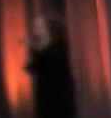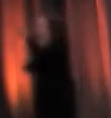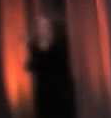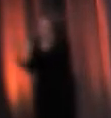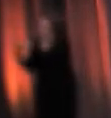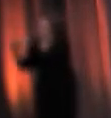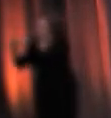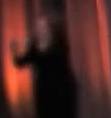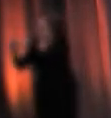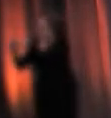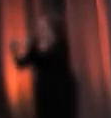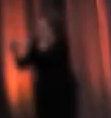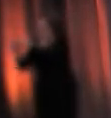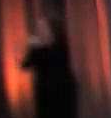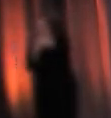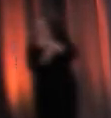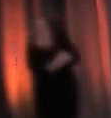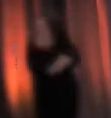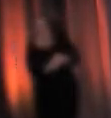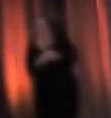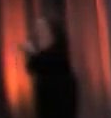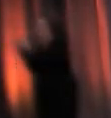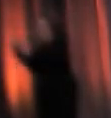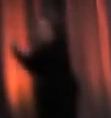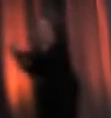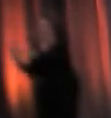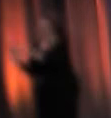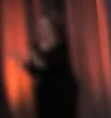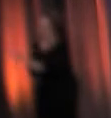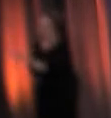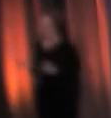practice, the Jodi Award that year also signaled vividly